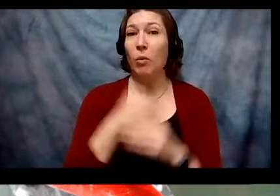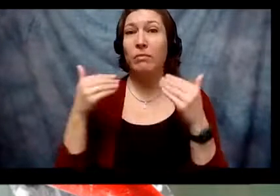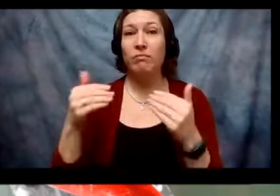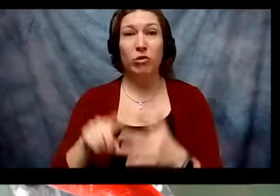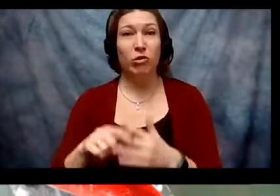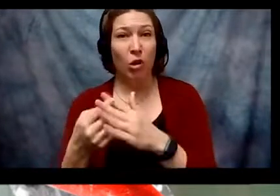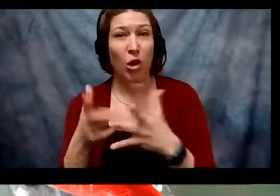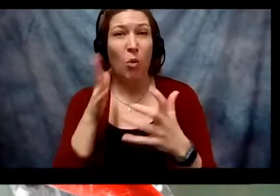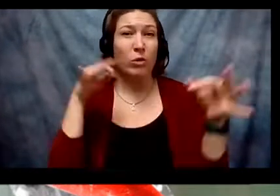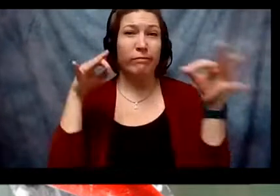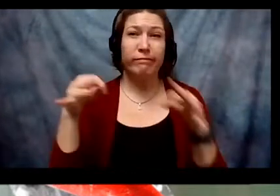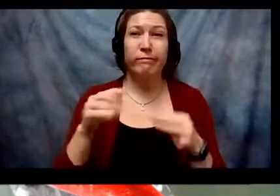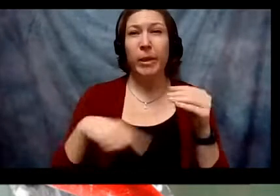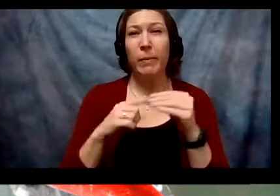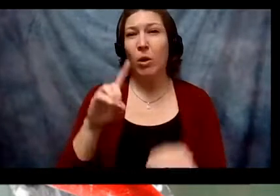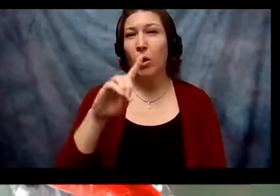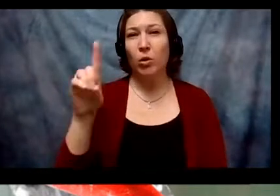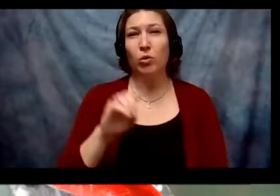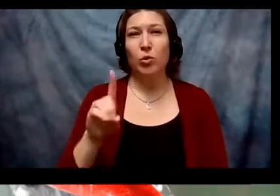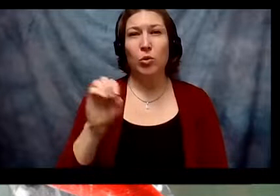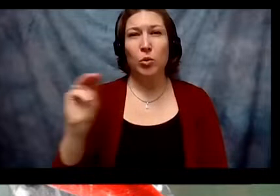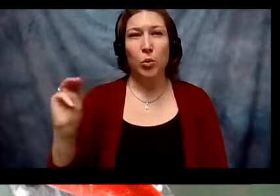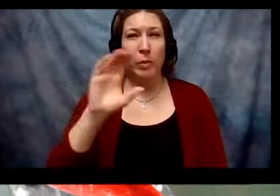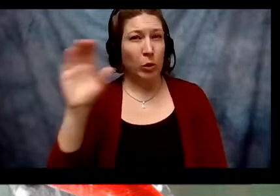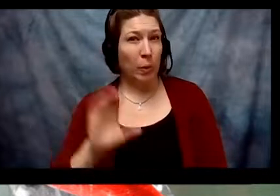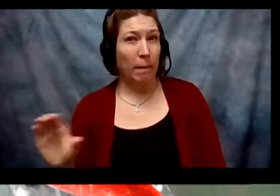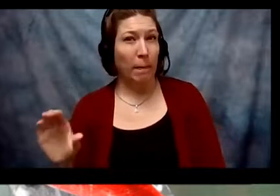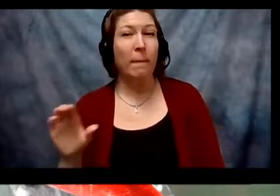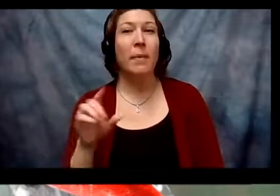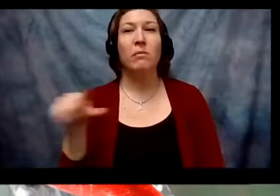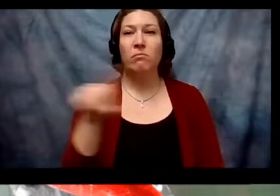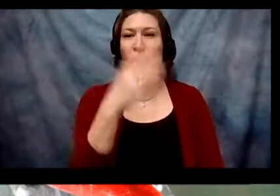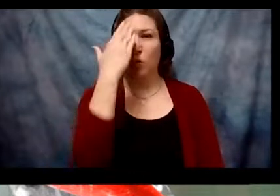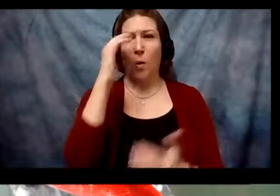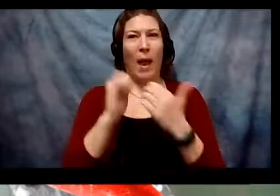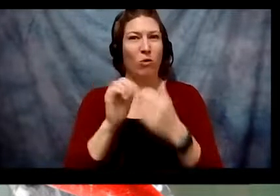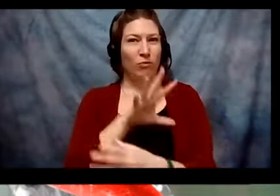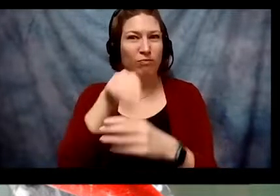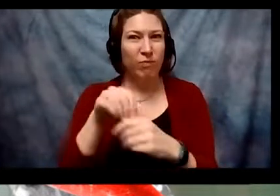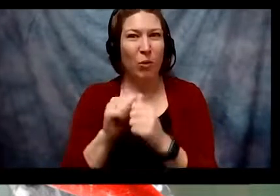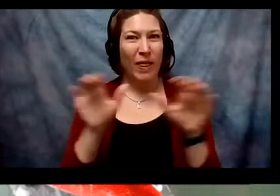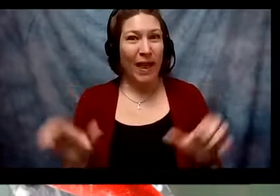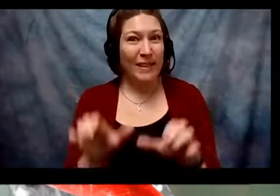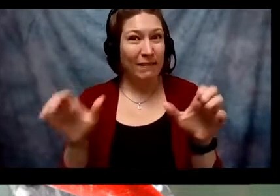basic tools so that everybody knows how to join activities we have planned. After that, we